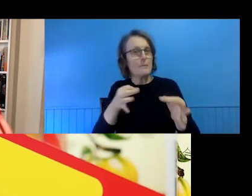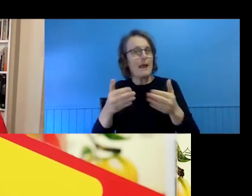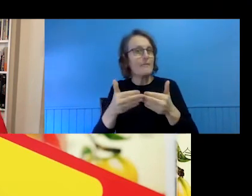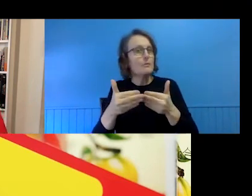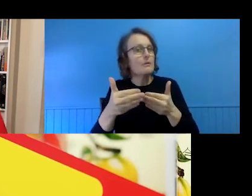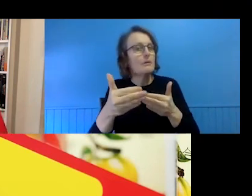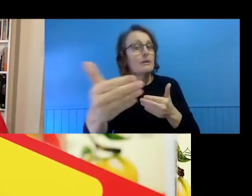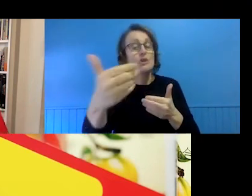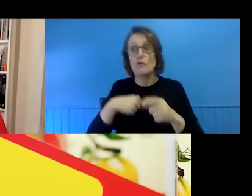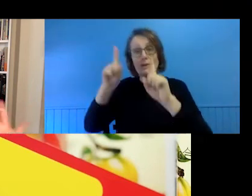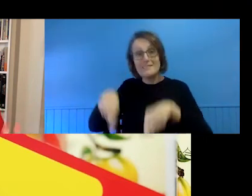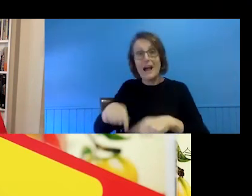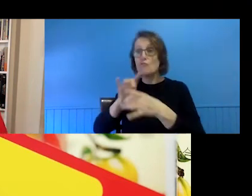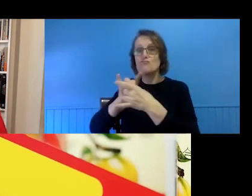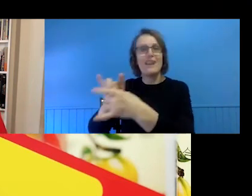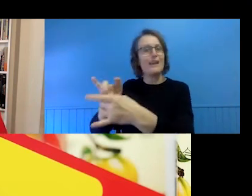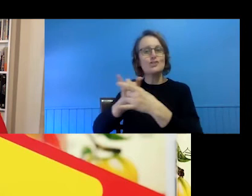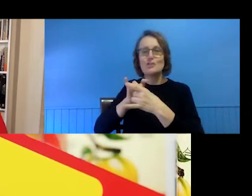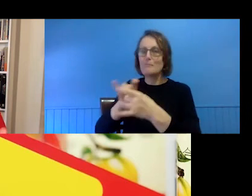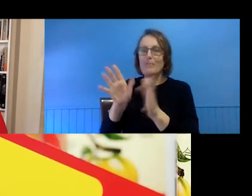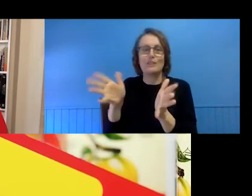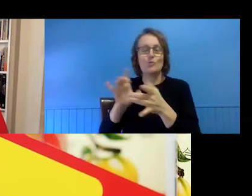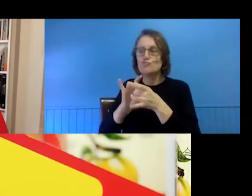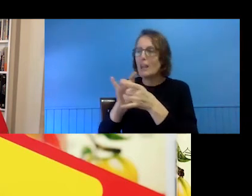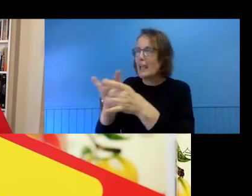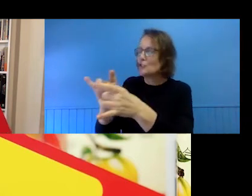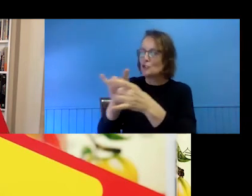those relationships and trying to nurture what's happening so that you